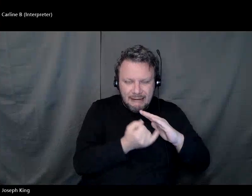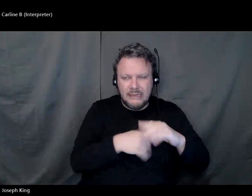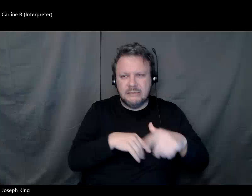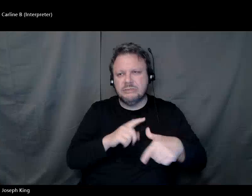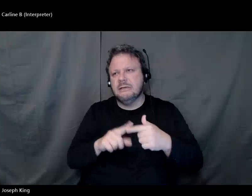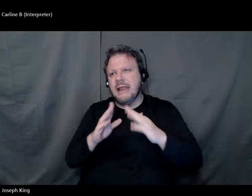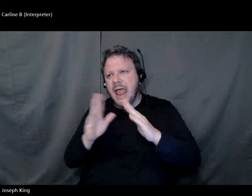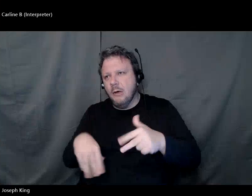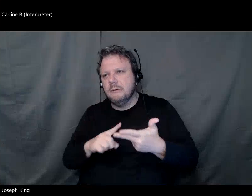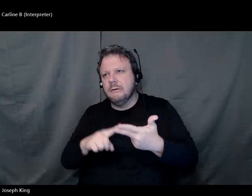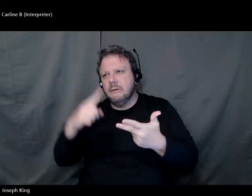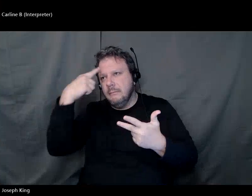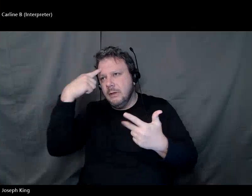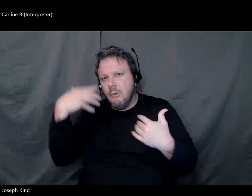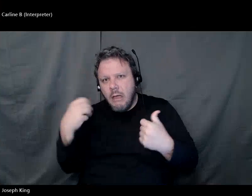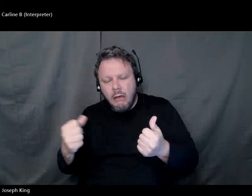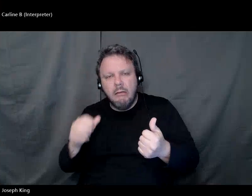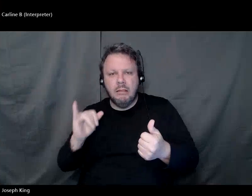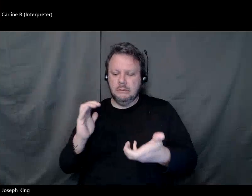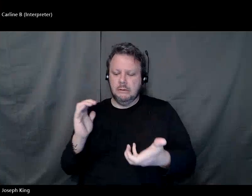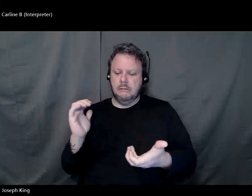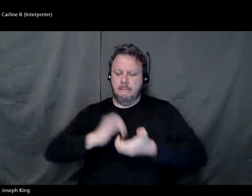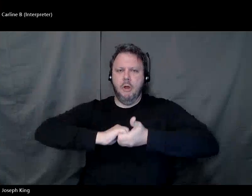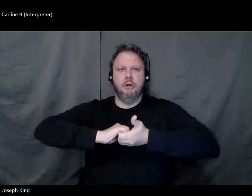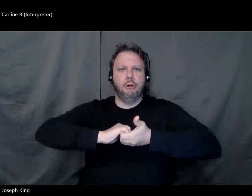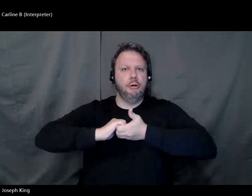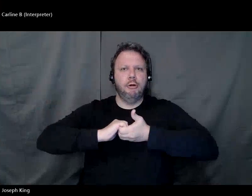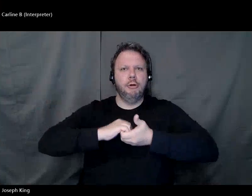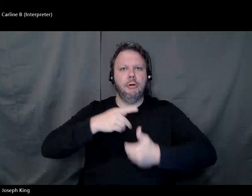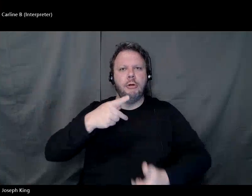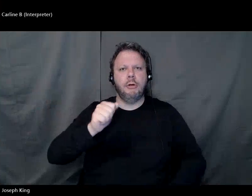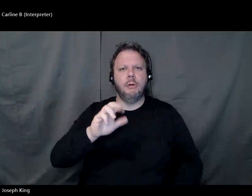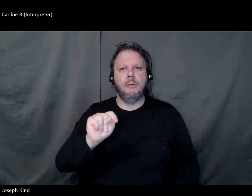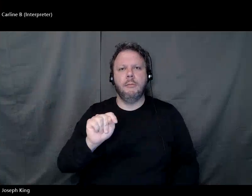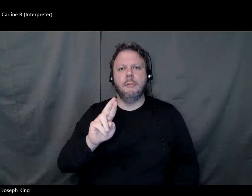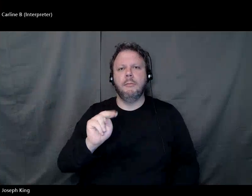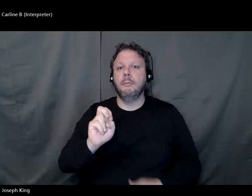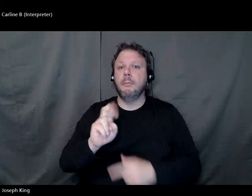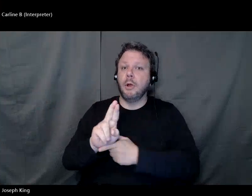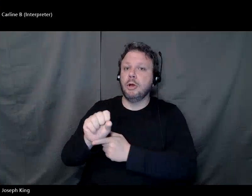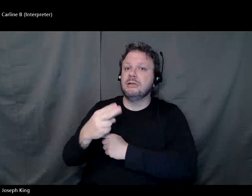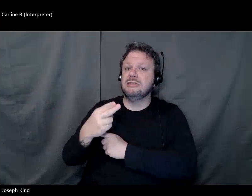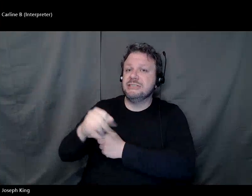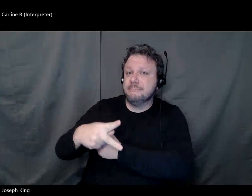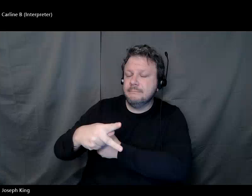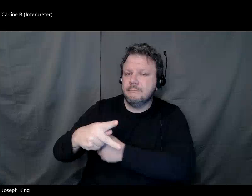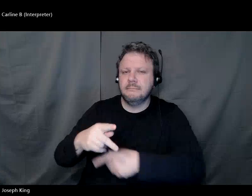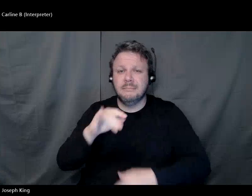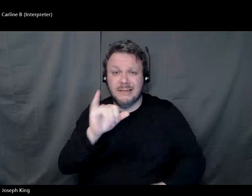isolation, housing, mental health, it's partnerships, no one's Janice. You might have said this at the top.